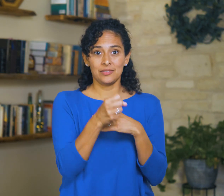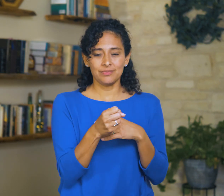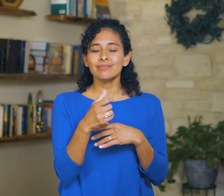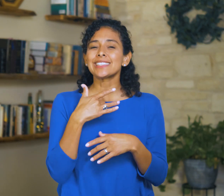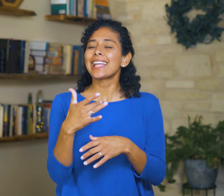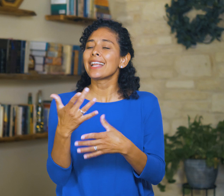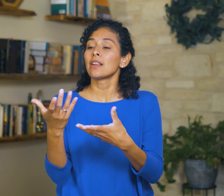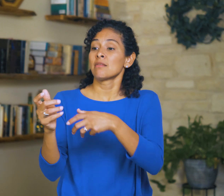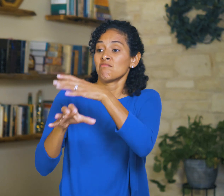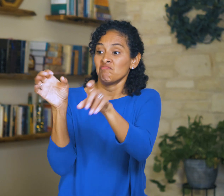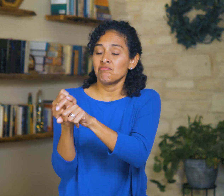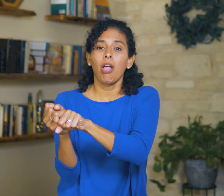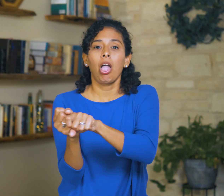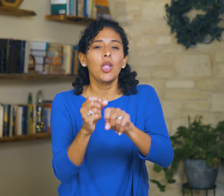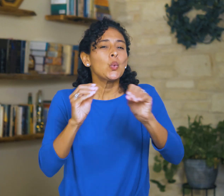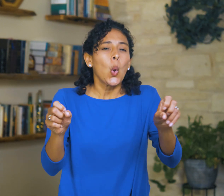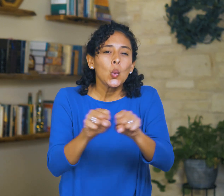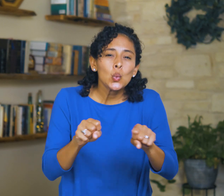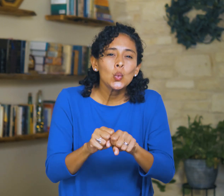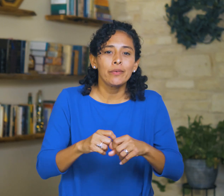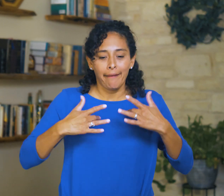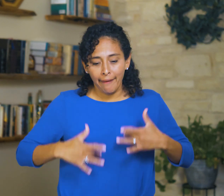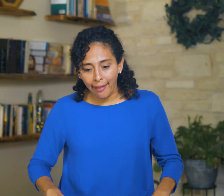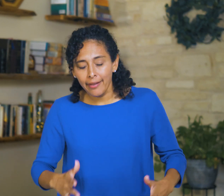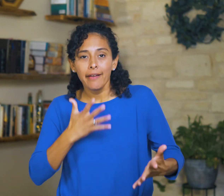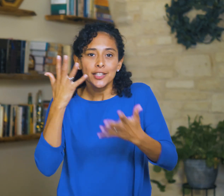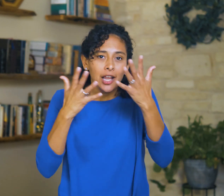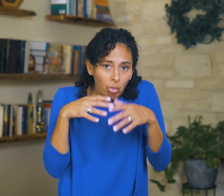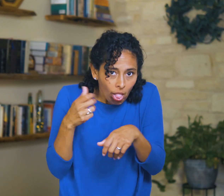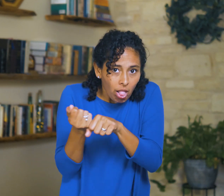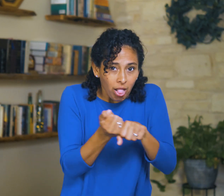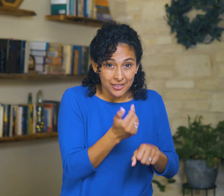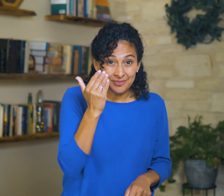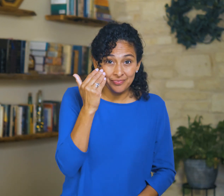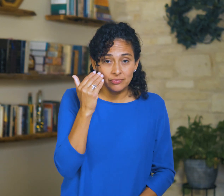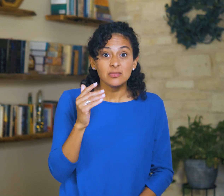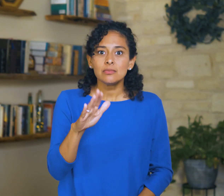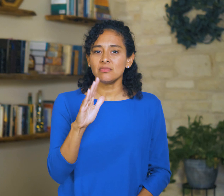who is being led away barefoot, naked, and ashamed.